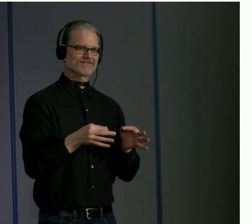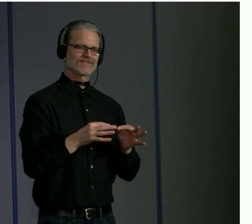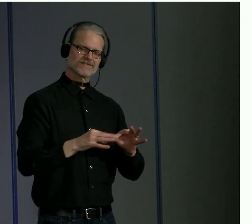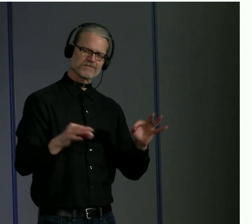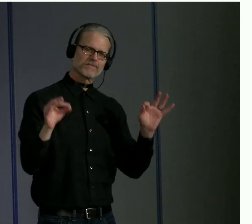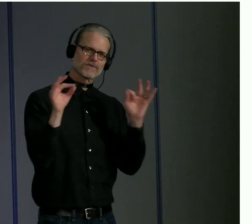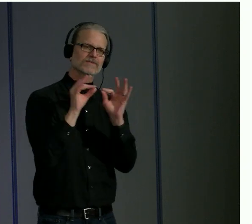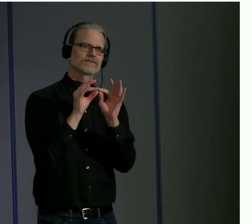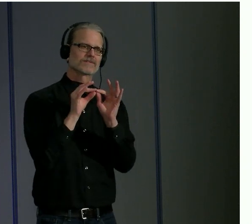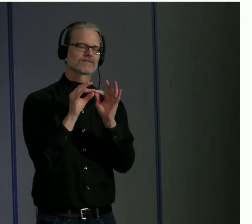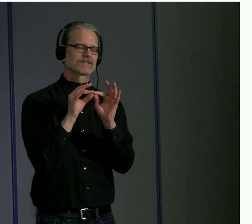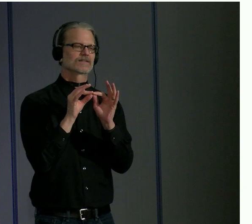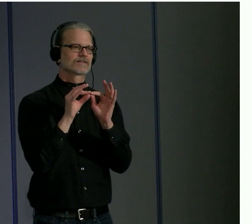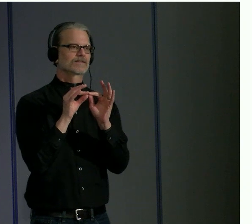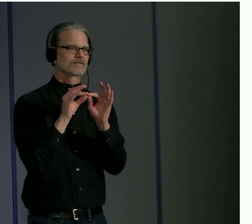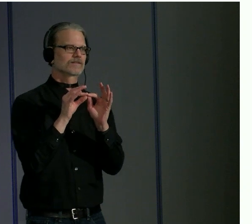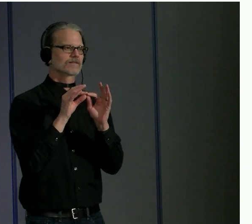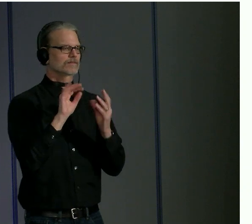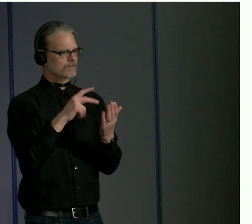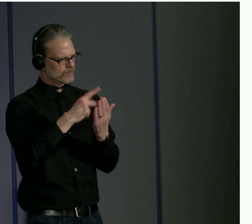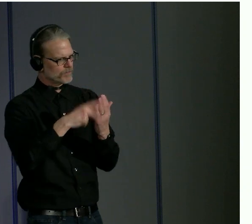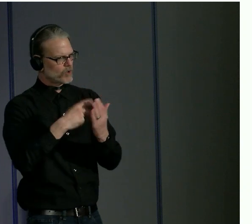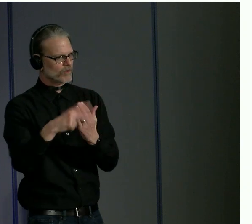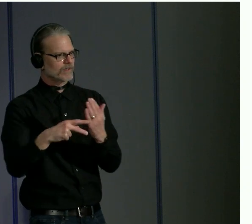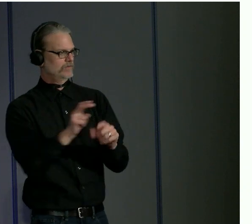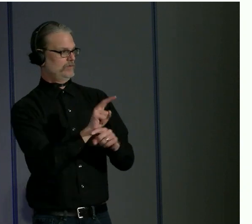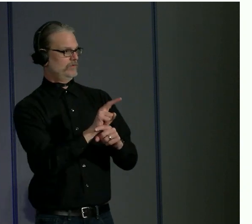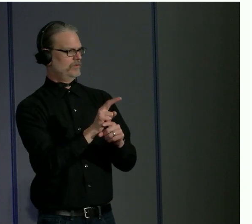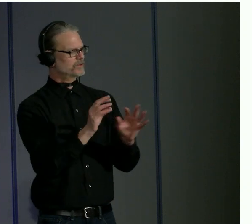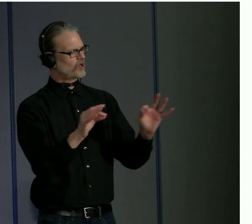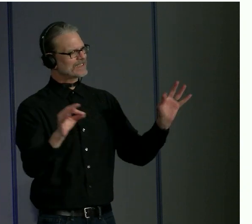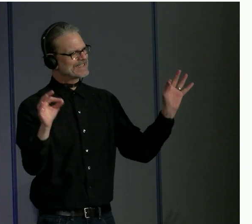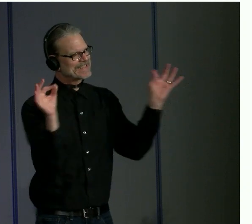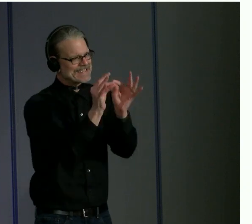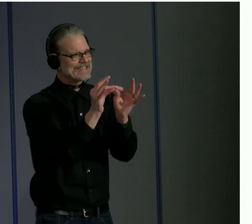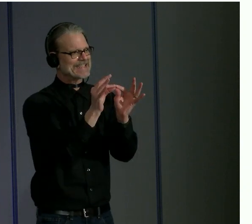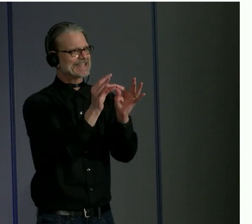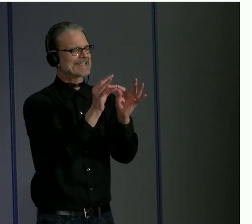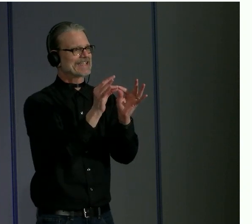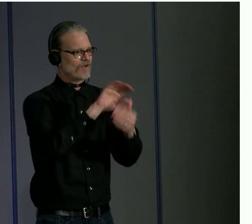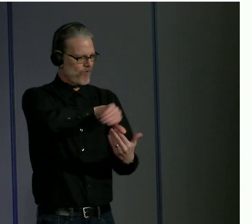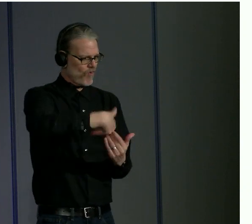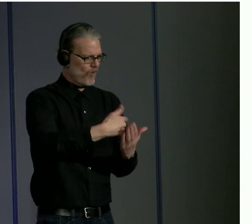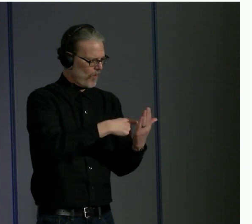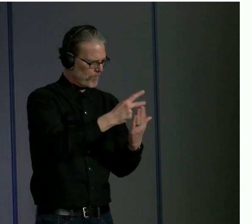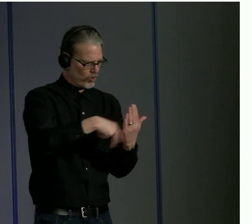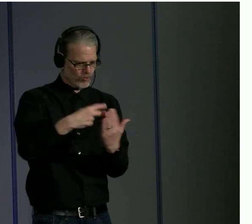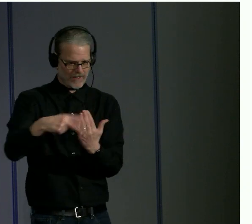The programs we use are key. Because every one of these programs have some specific barrier.